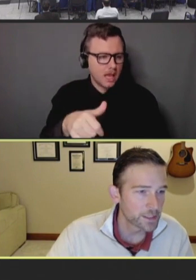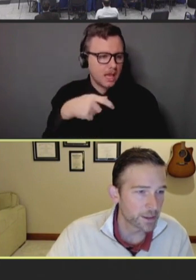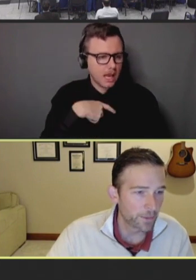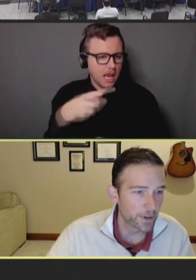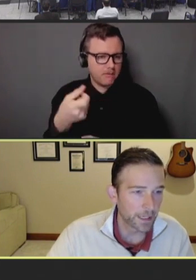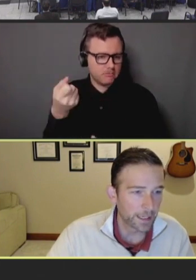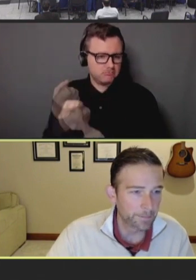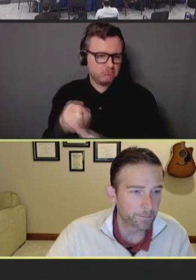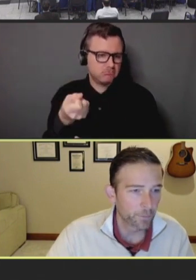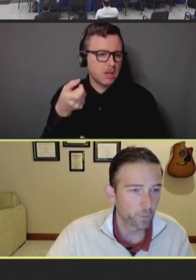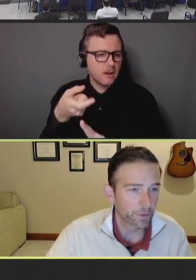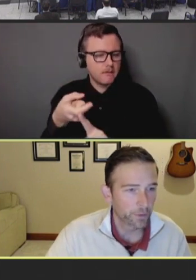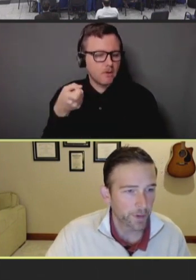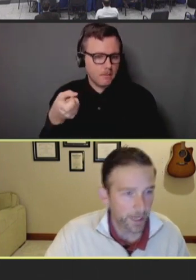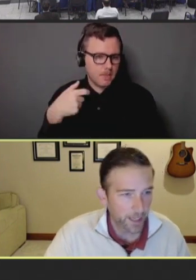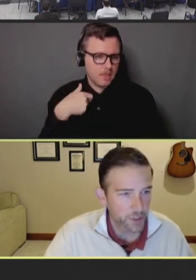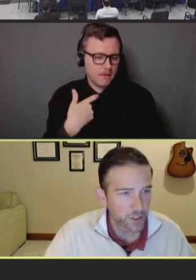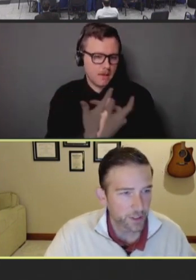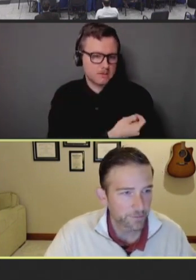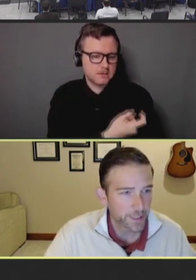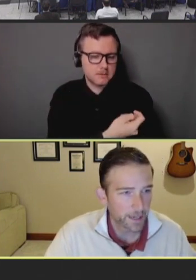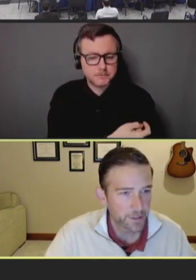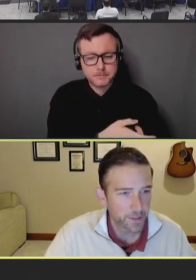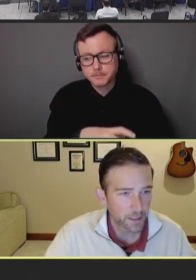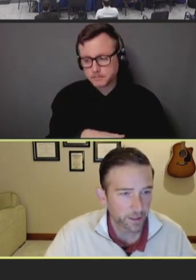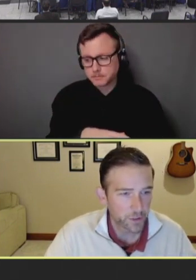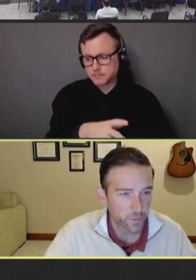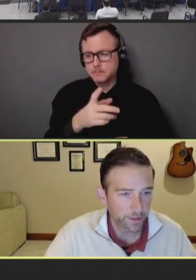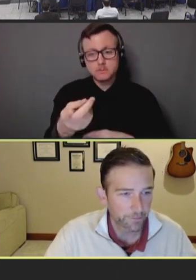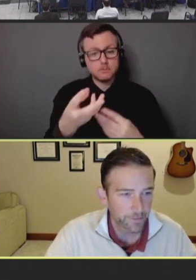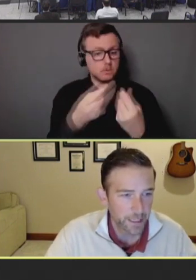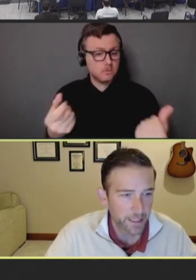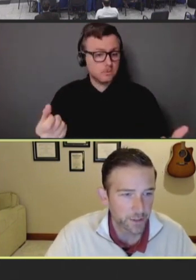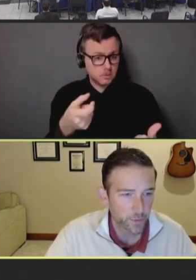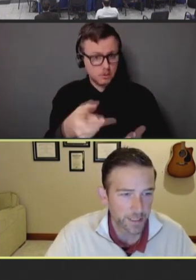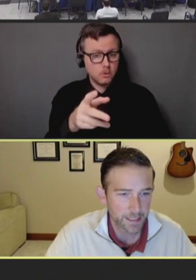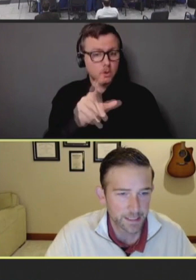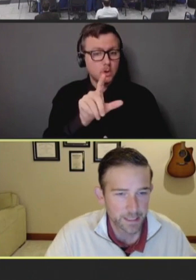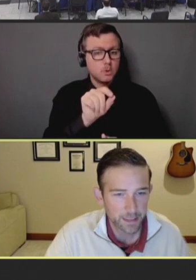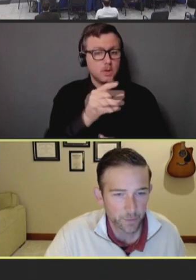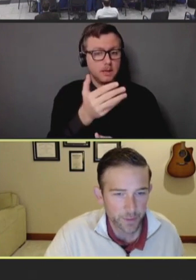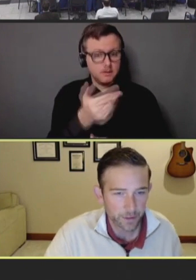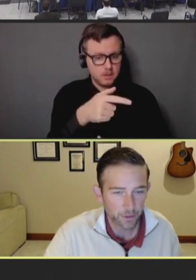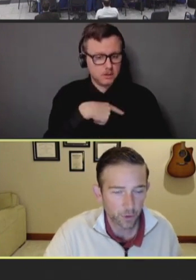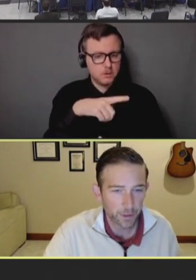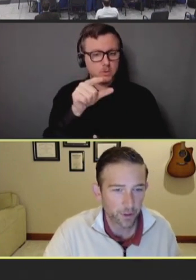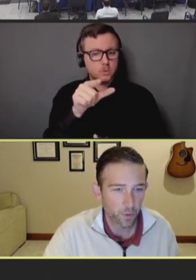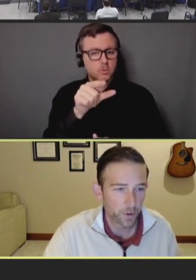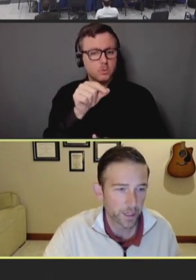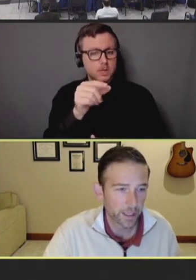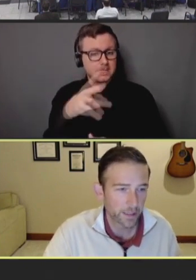So, with the eradication of type two declared in 2015 and 2016, there was a globally coordinated